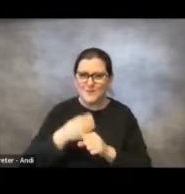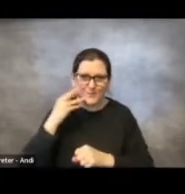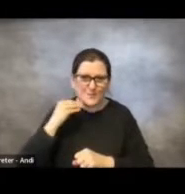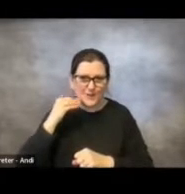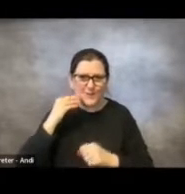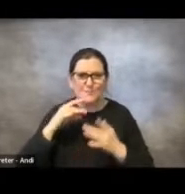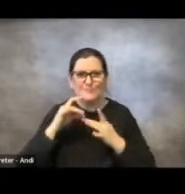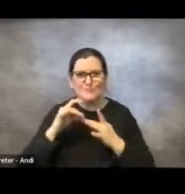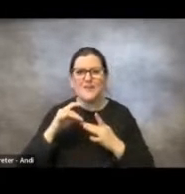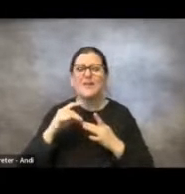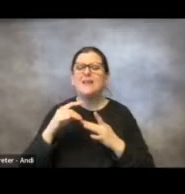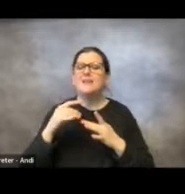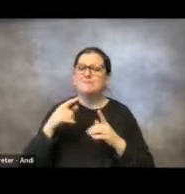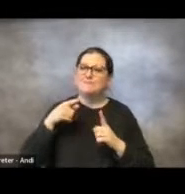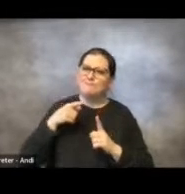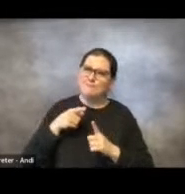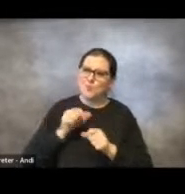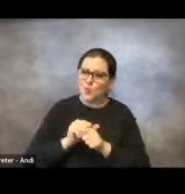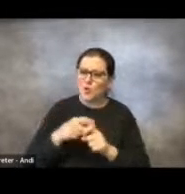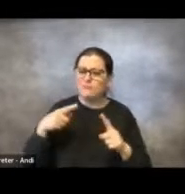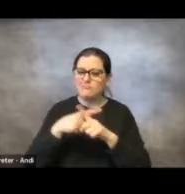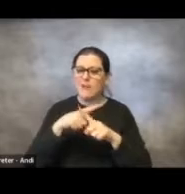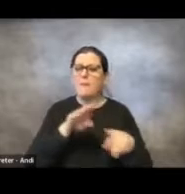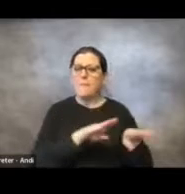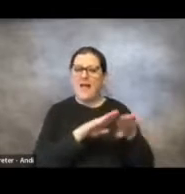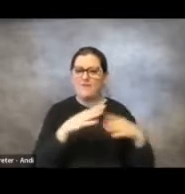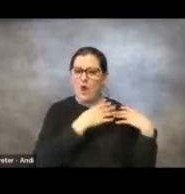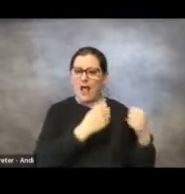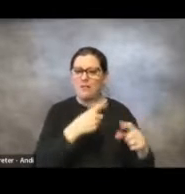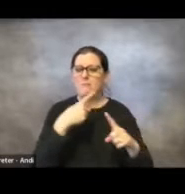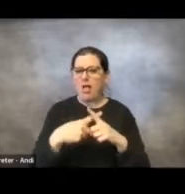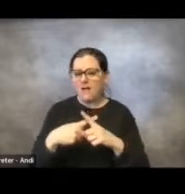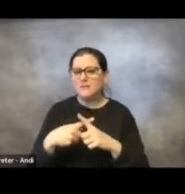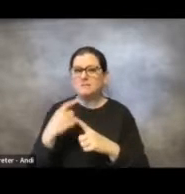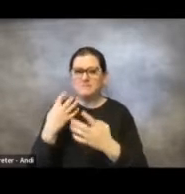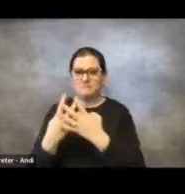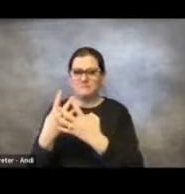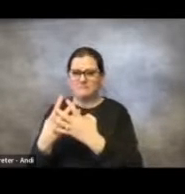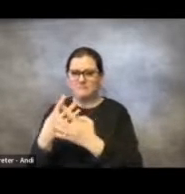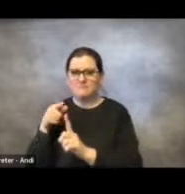intersection of behavioral health and criminal justice. And we are grateful for her